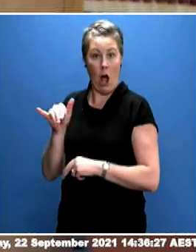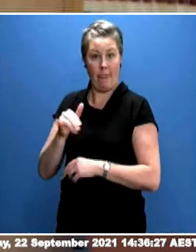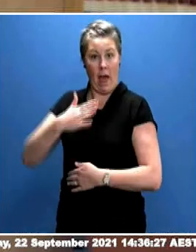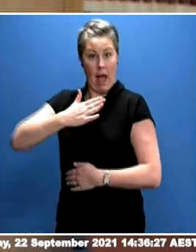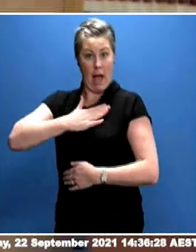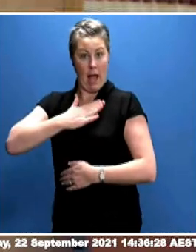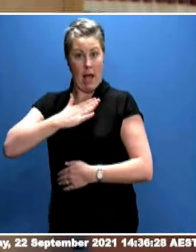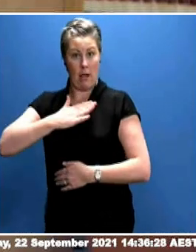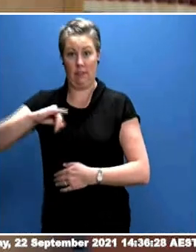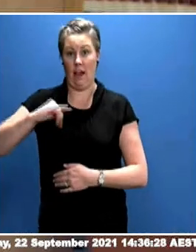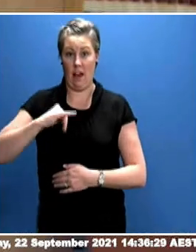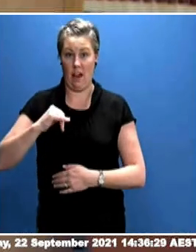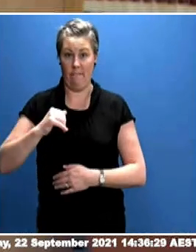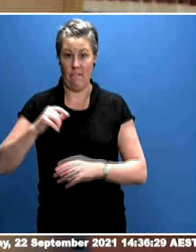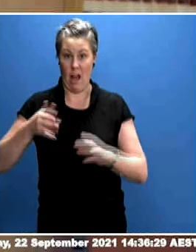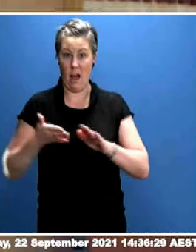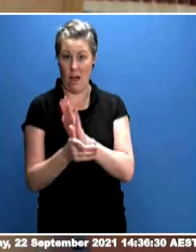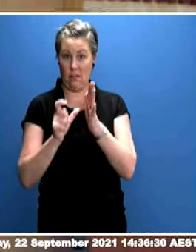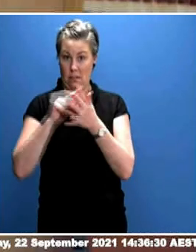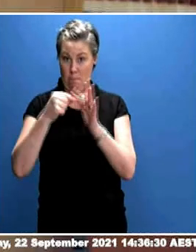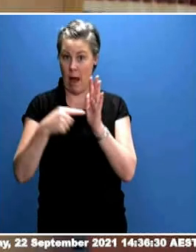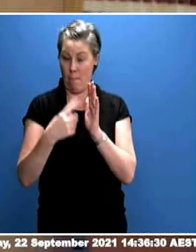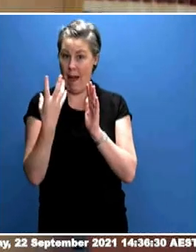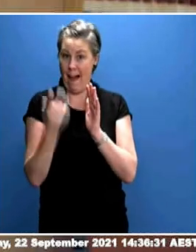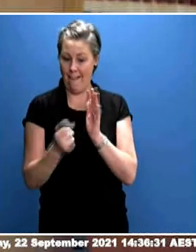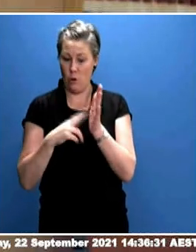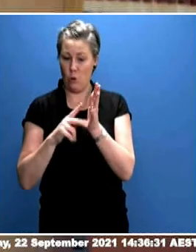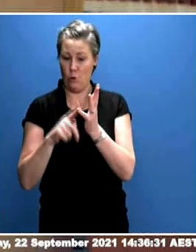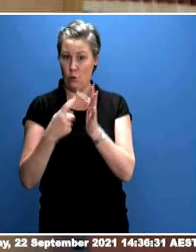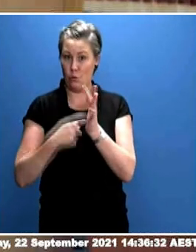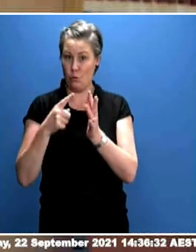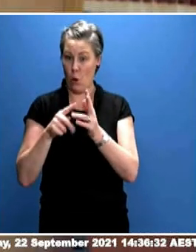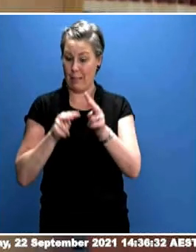we have a neural development assessment team that can, if the child is stable,